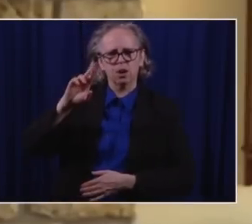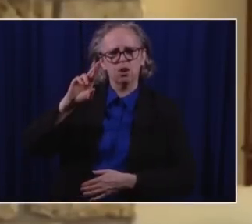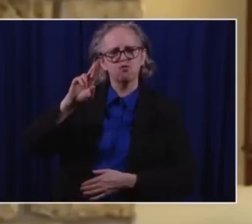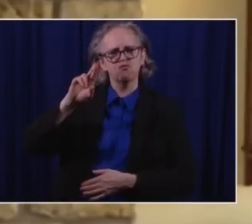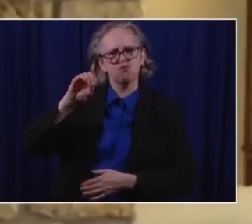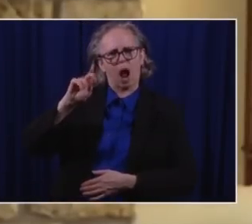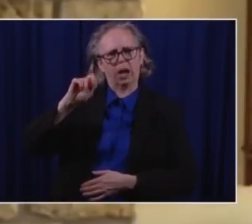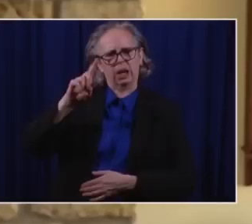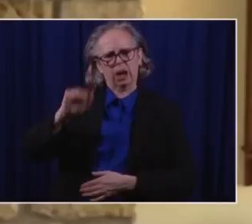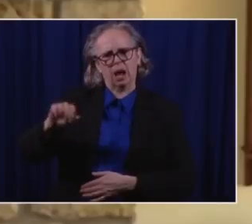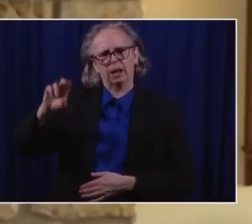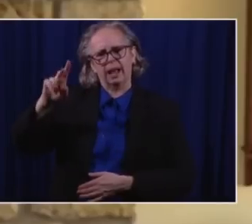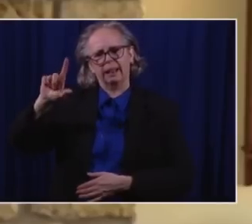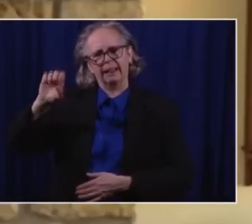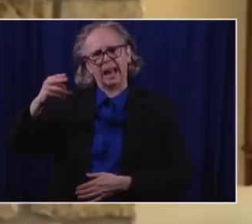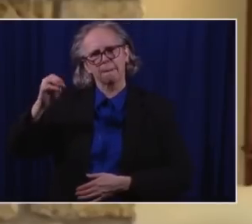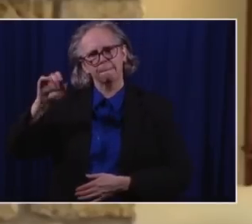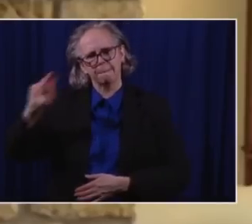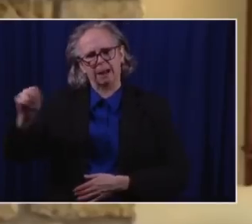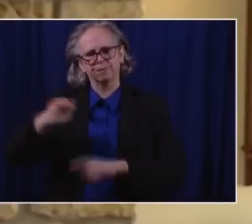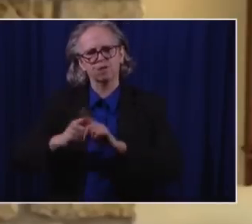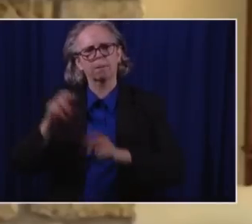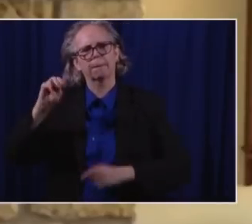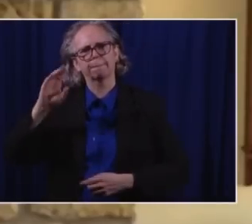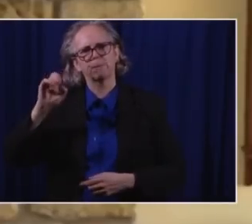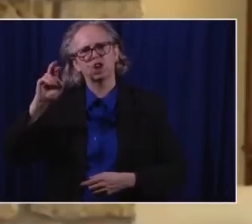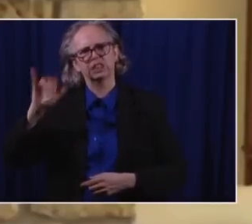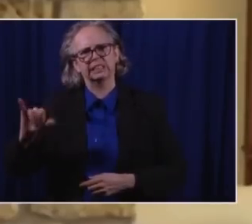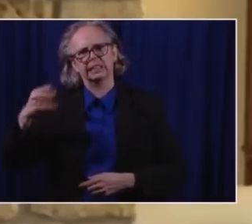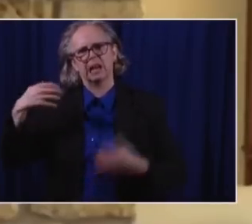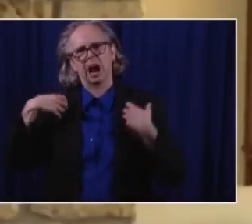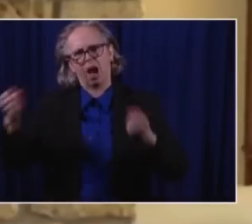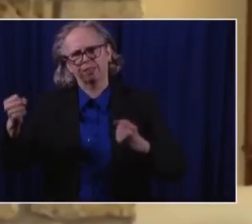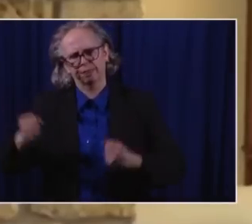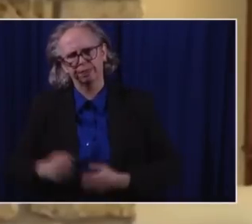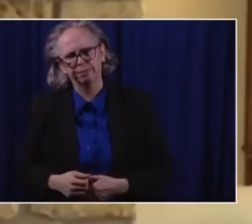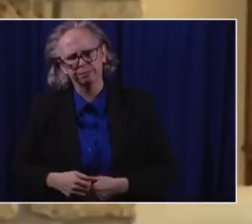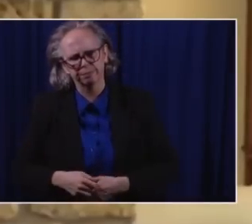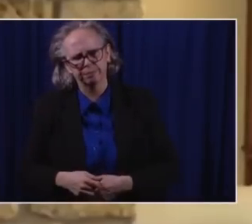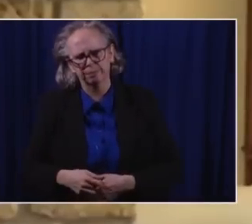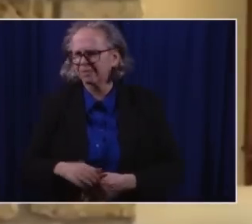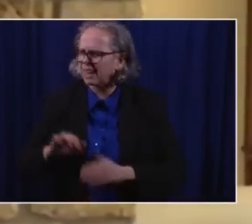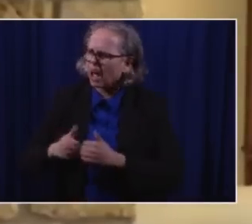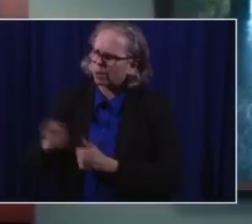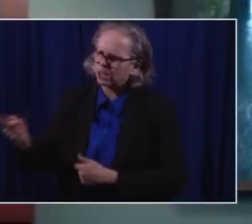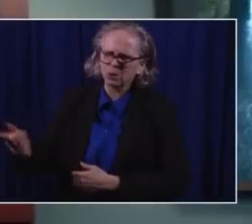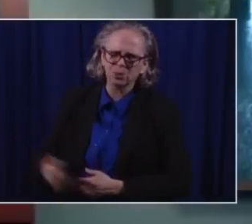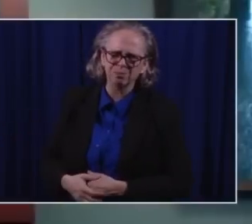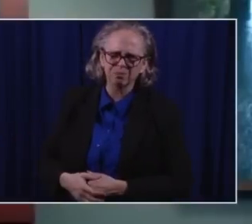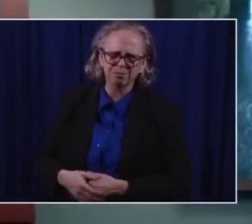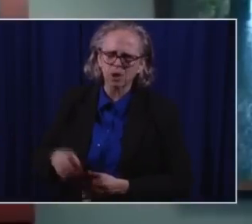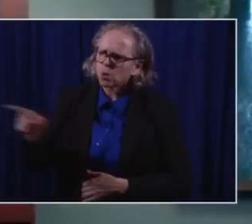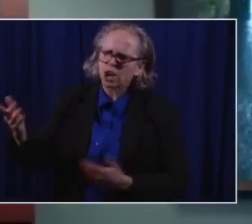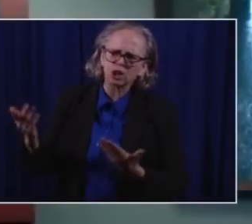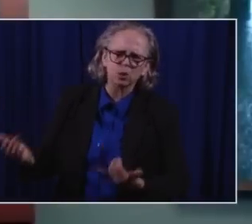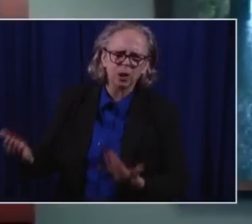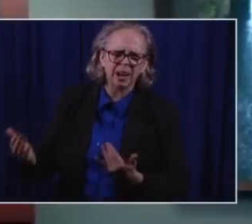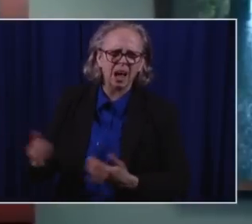Thank you very much want filing will go to Rhonda Lehman with mercy health. Are you